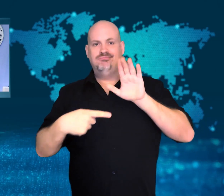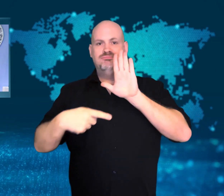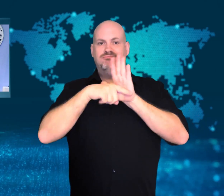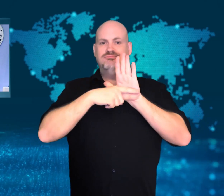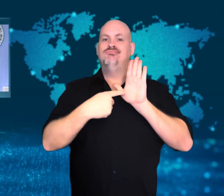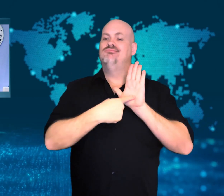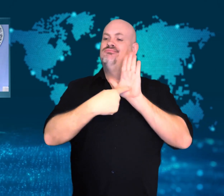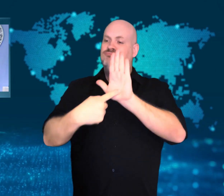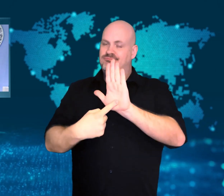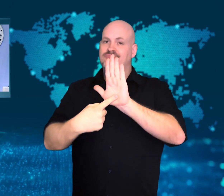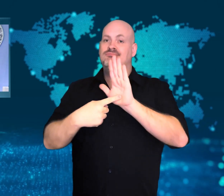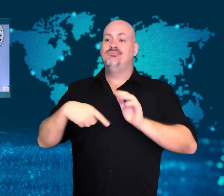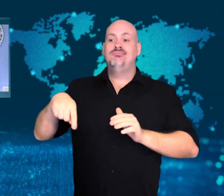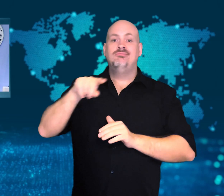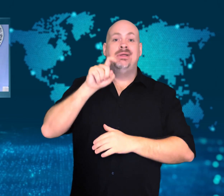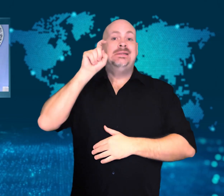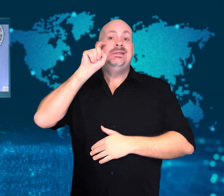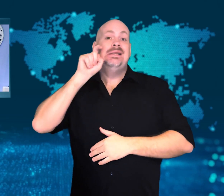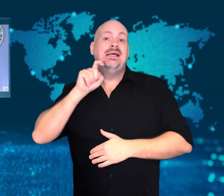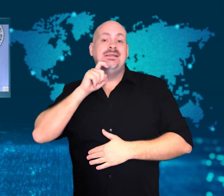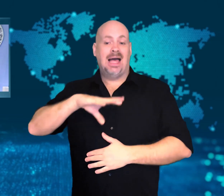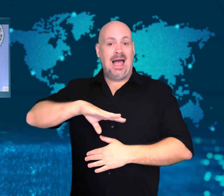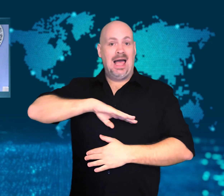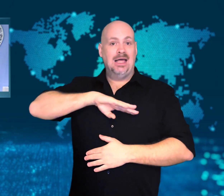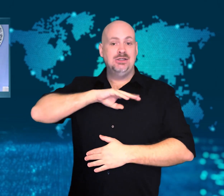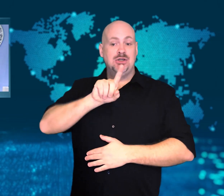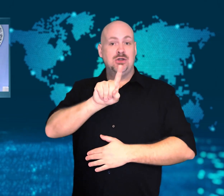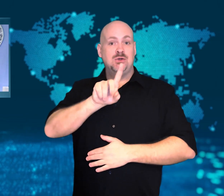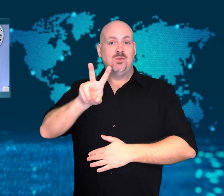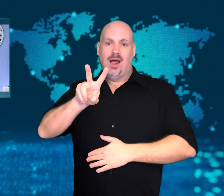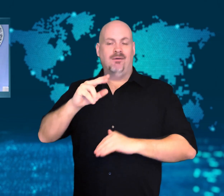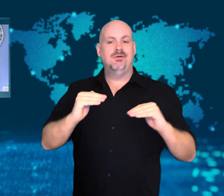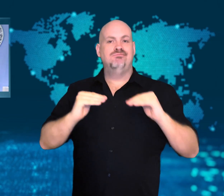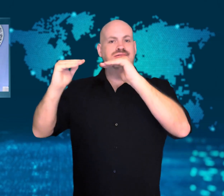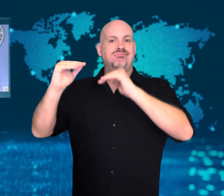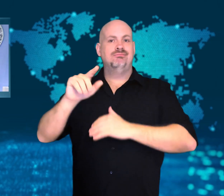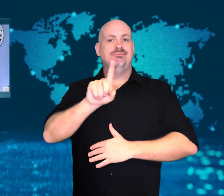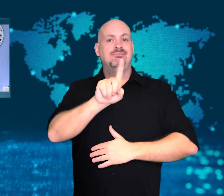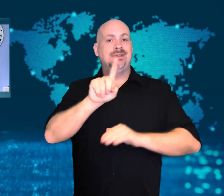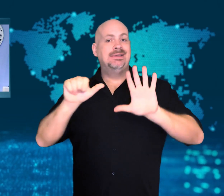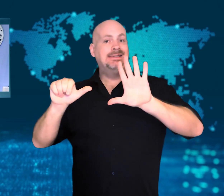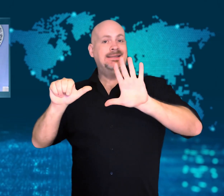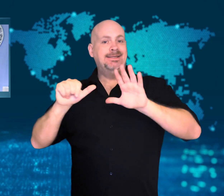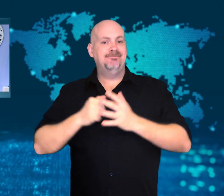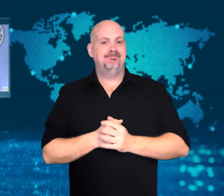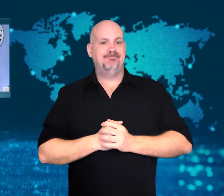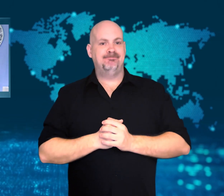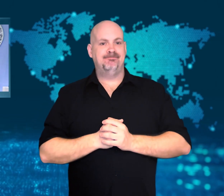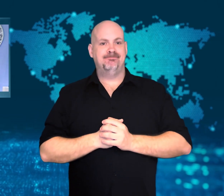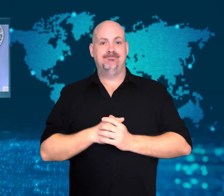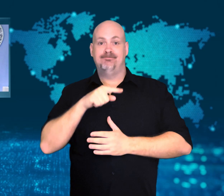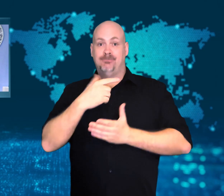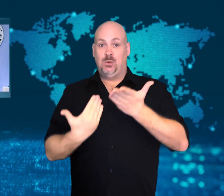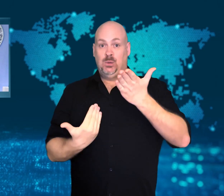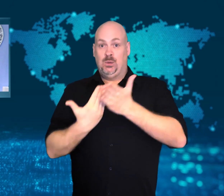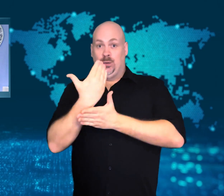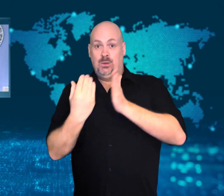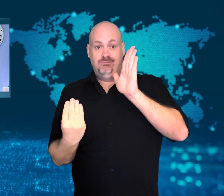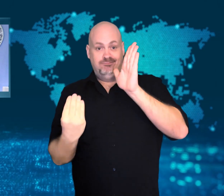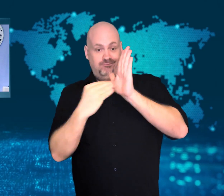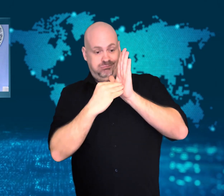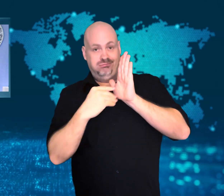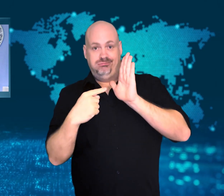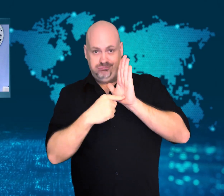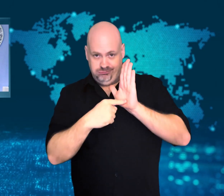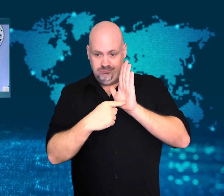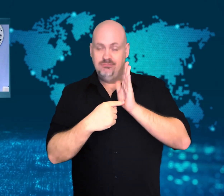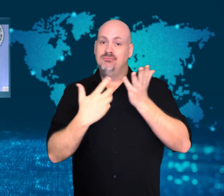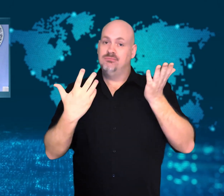signed a bill that increases the minimum age of sexual consent from